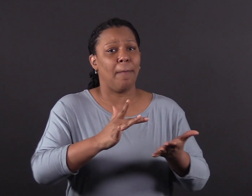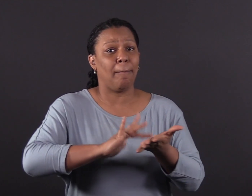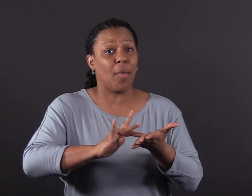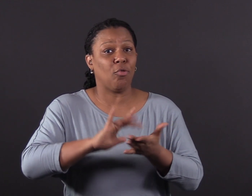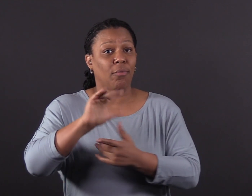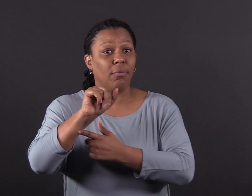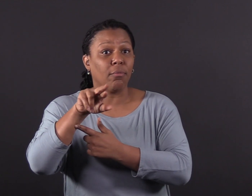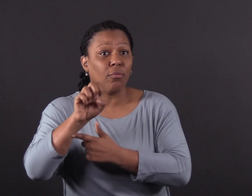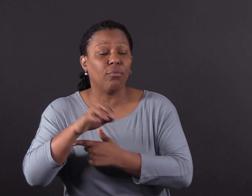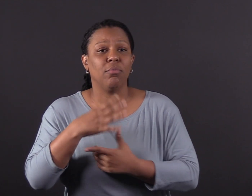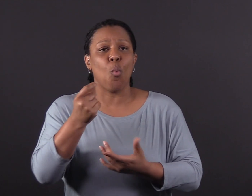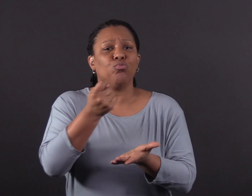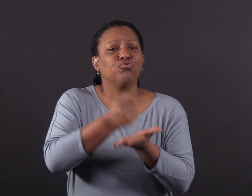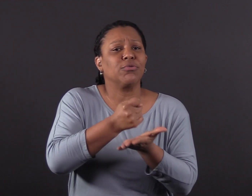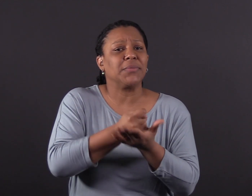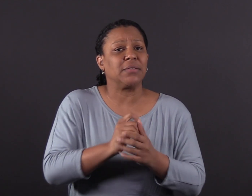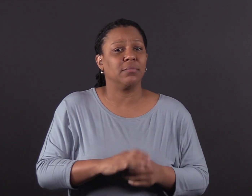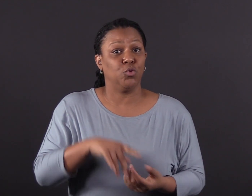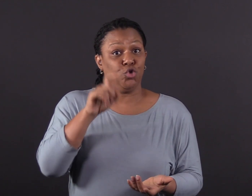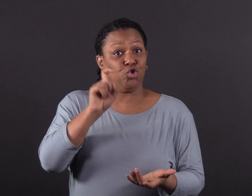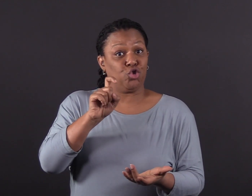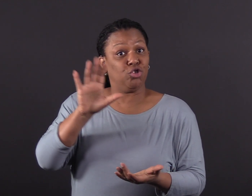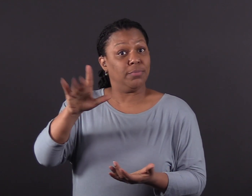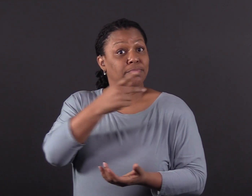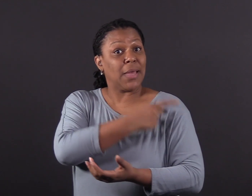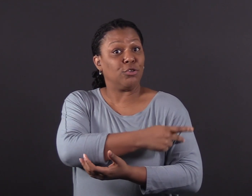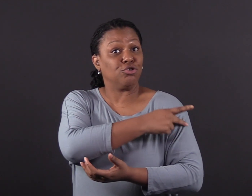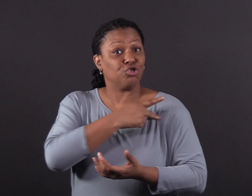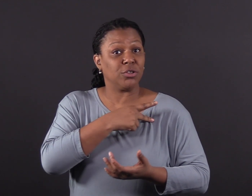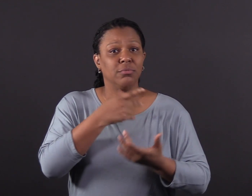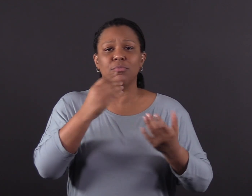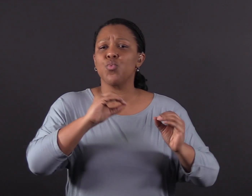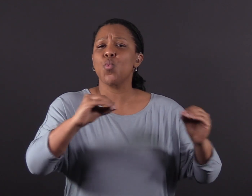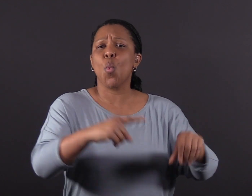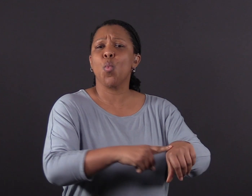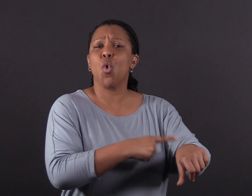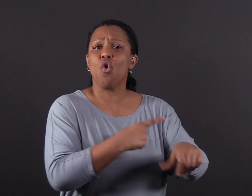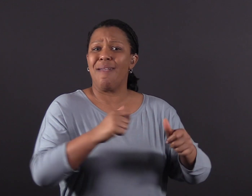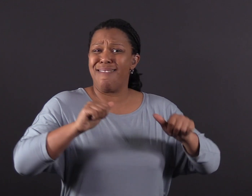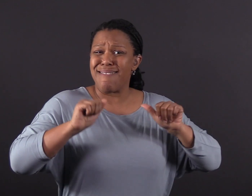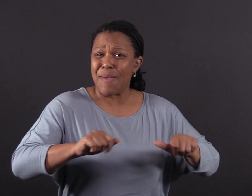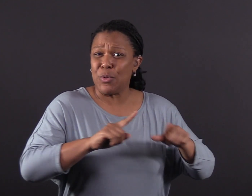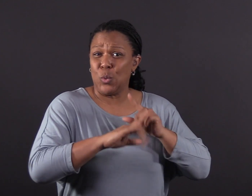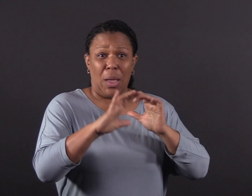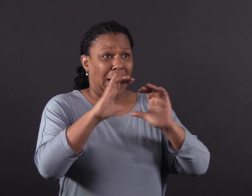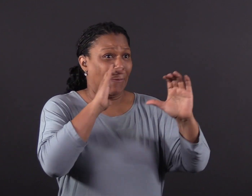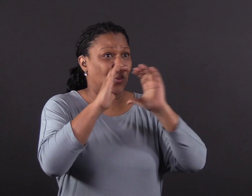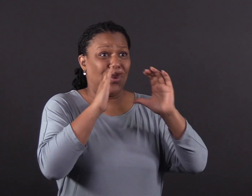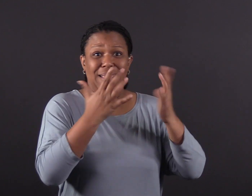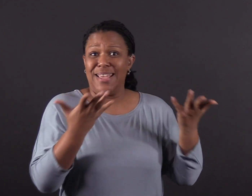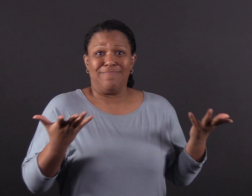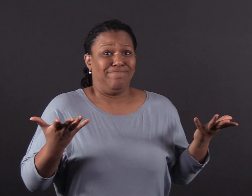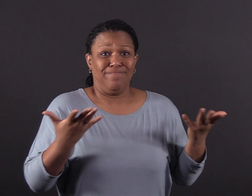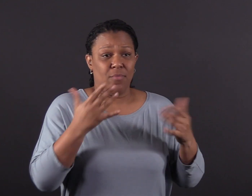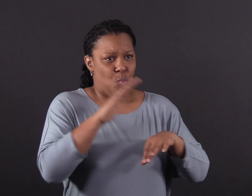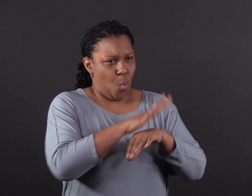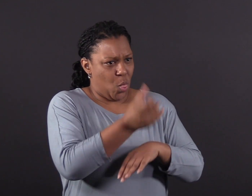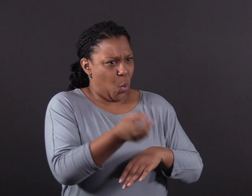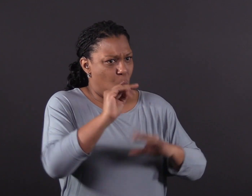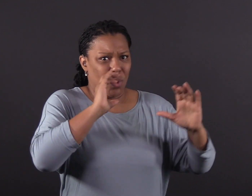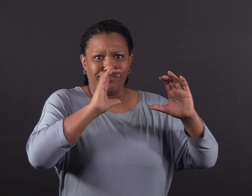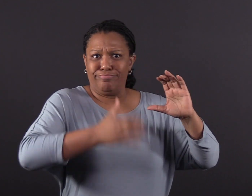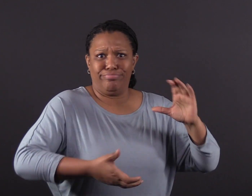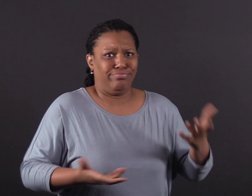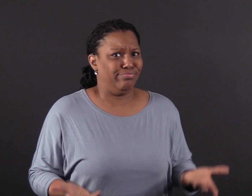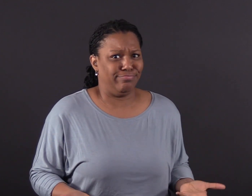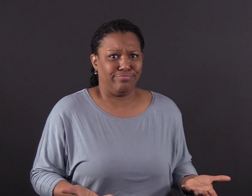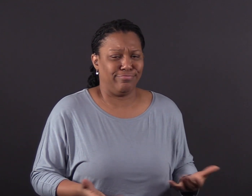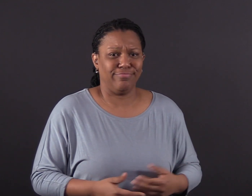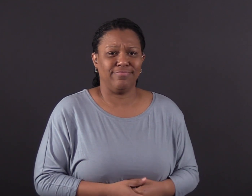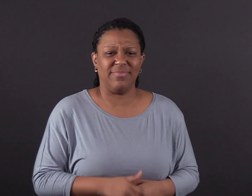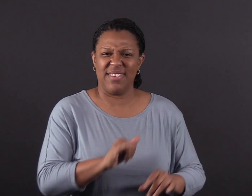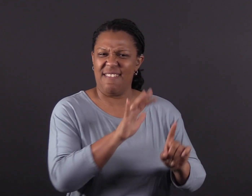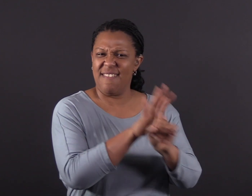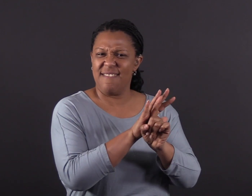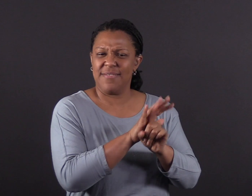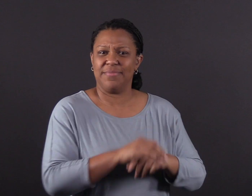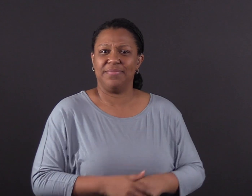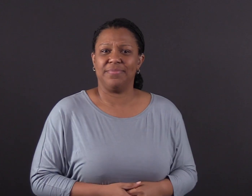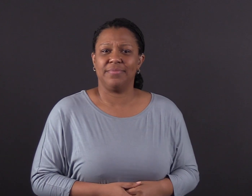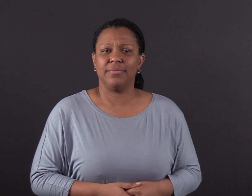care and treatment, should the patient be no longer able to communicate on their own.